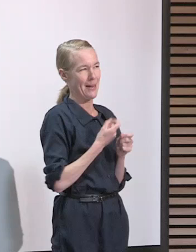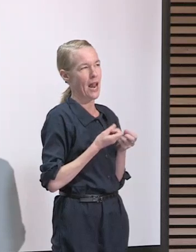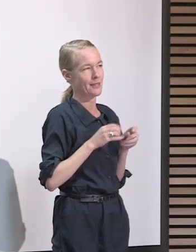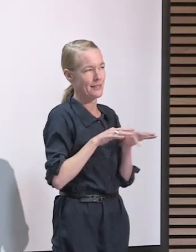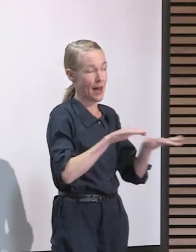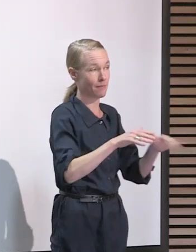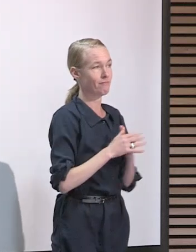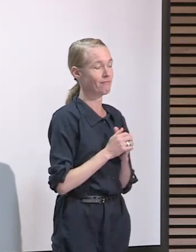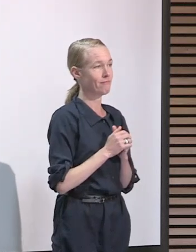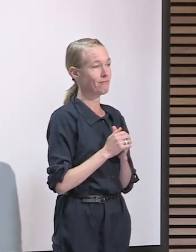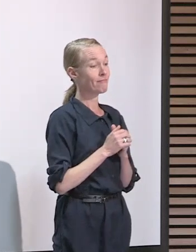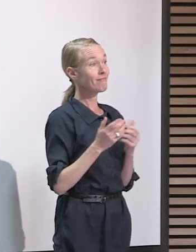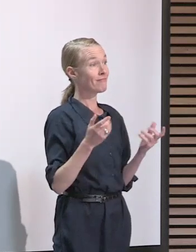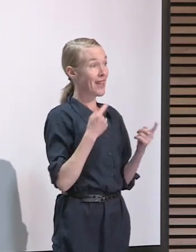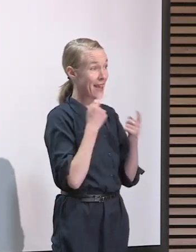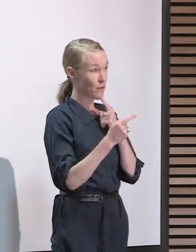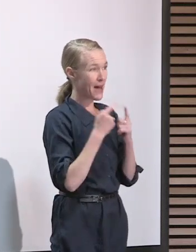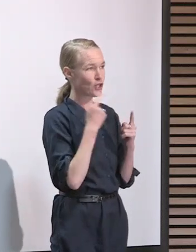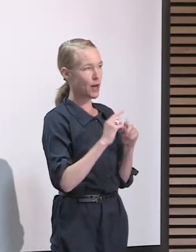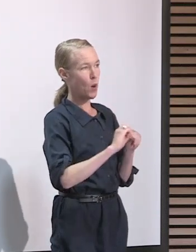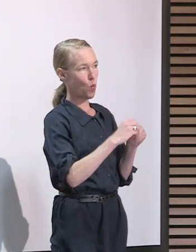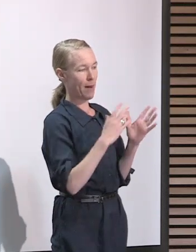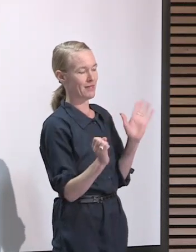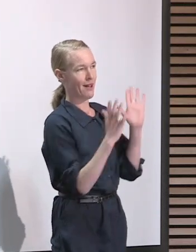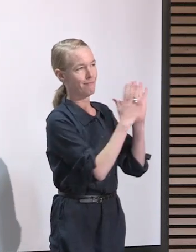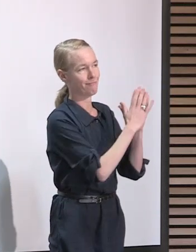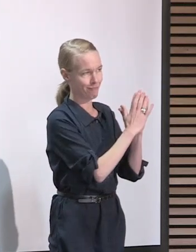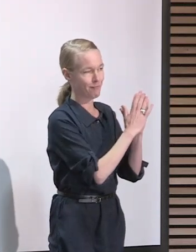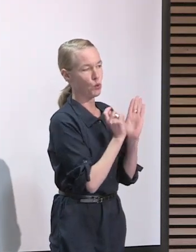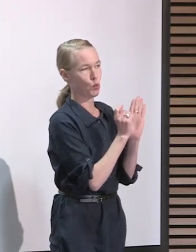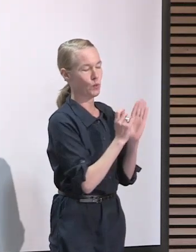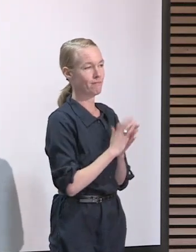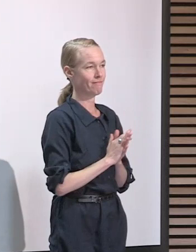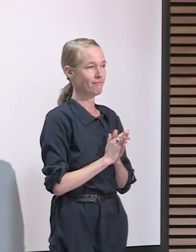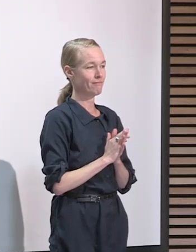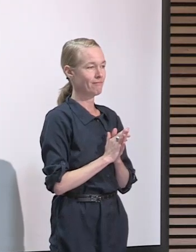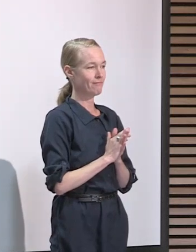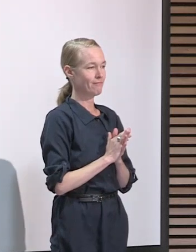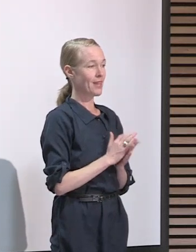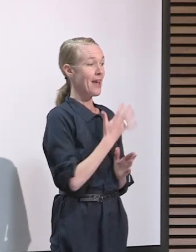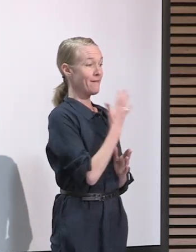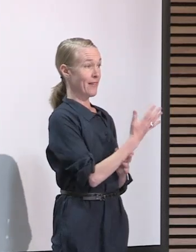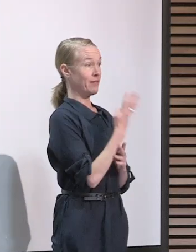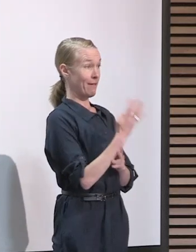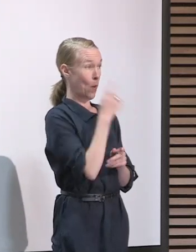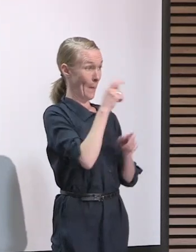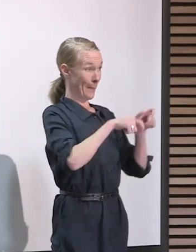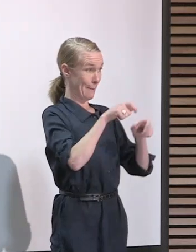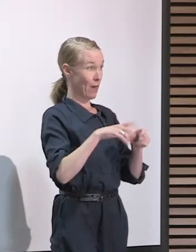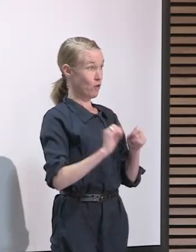listen linked to the outbreak. Details of all the new cases will go up on the Ministry's